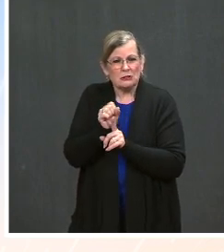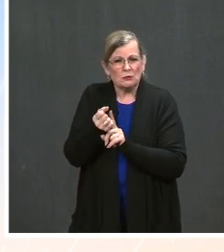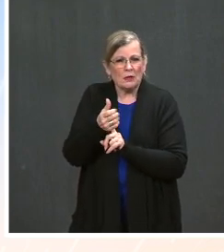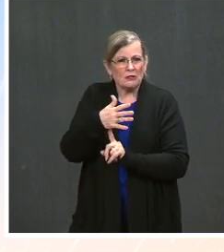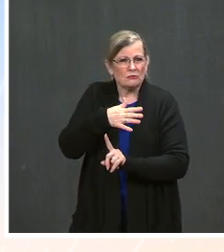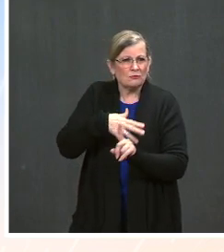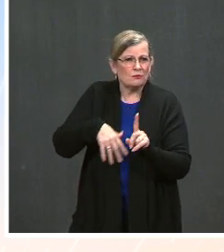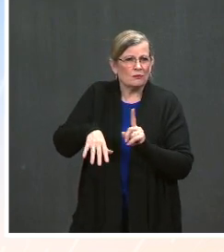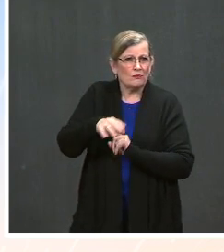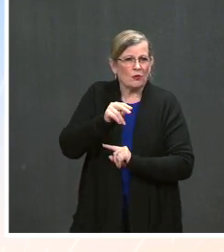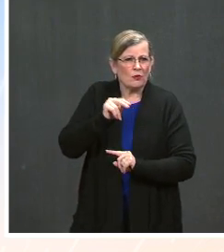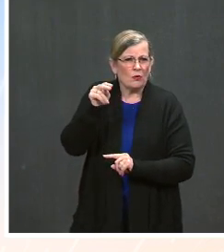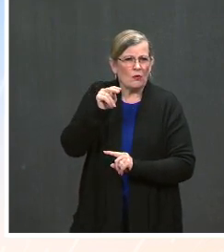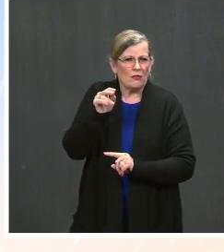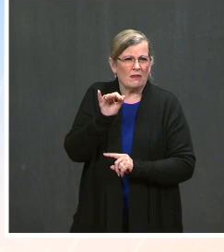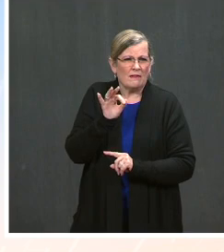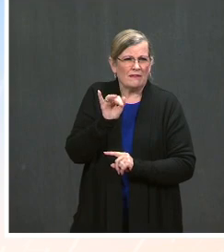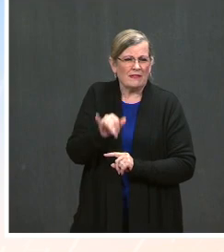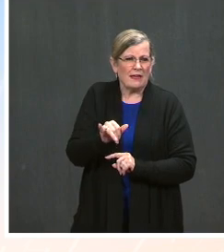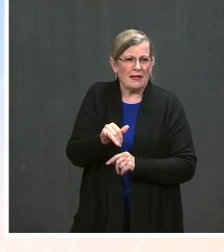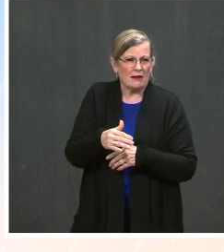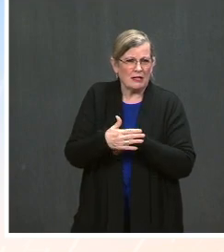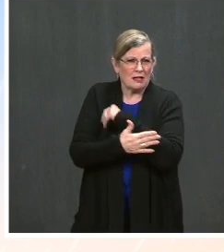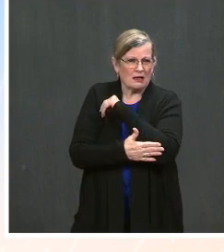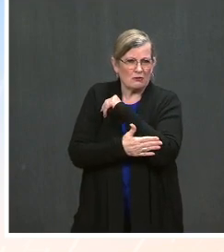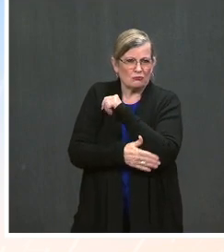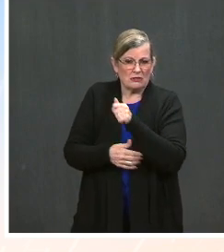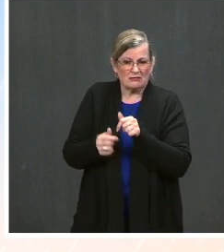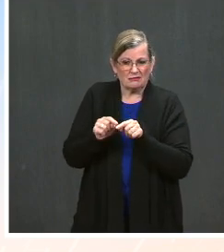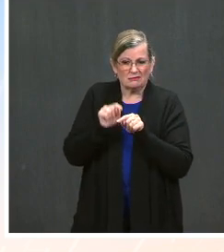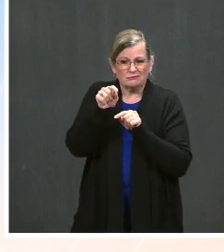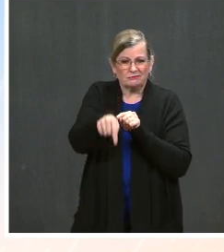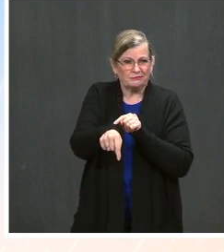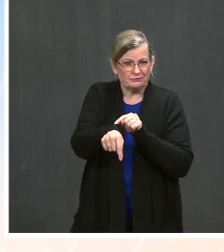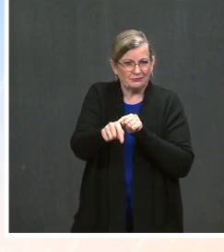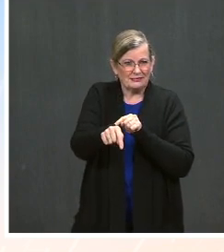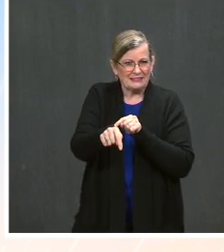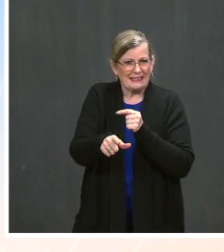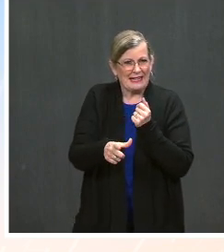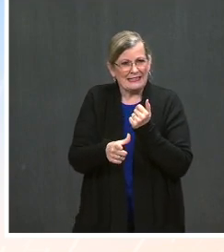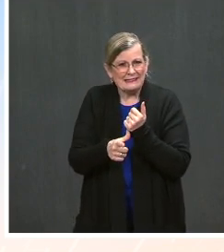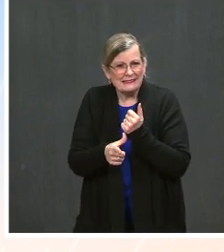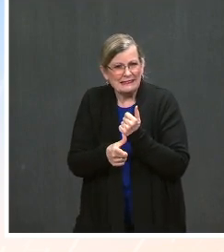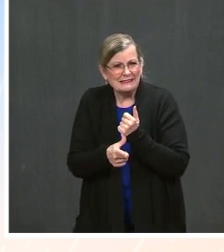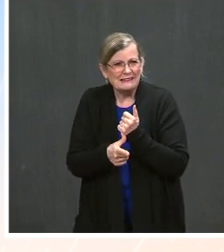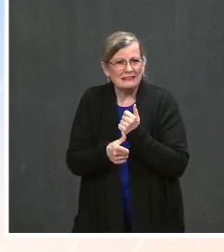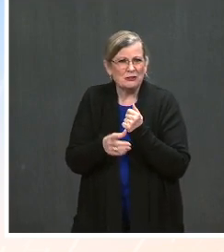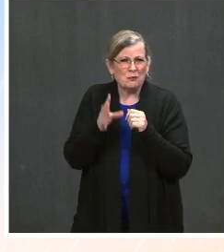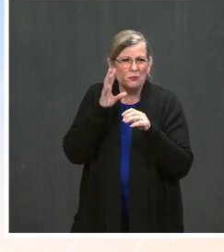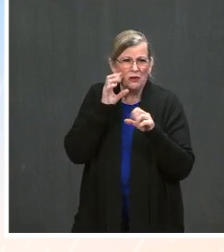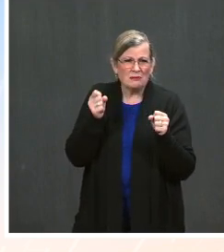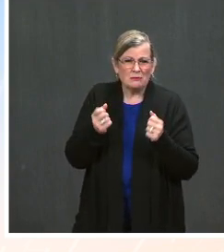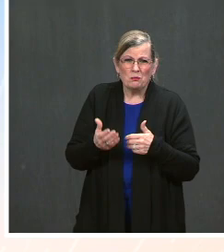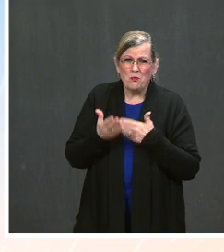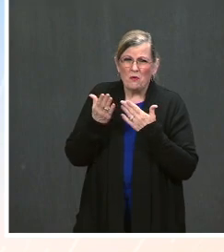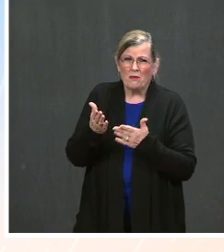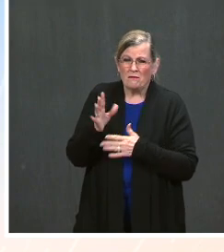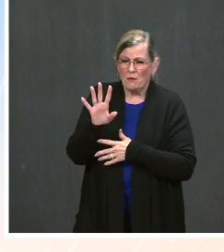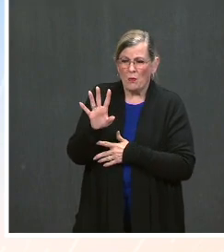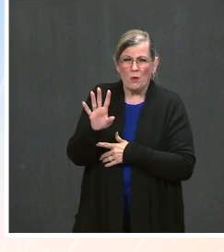Some of that will, of course, be aid and assistance and a discussion of that. The President has proposed $4 billion in his own plan. But some of it will be, of course,